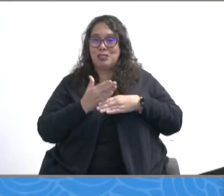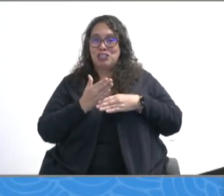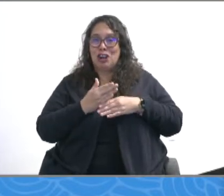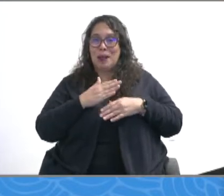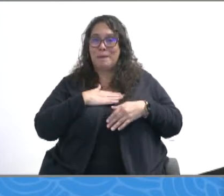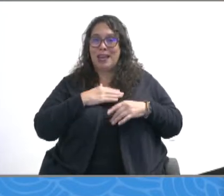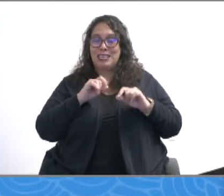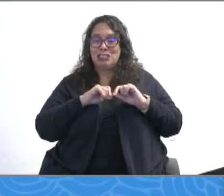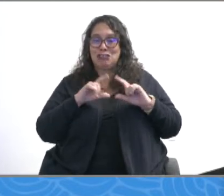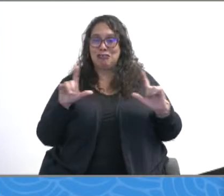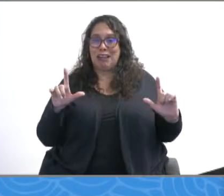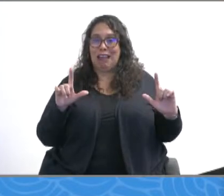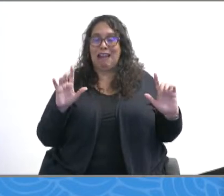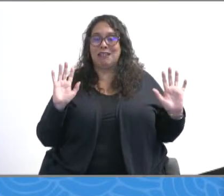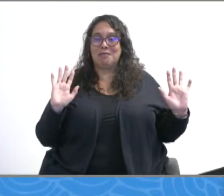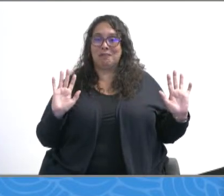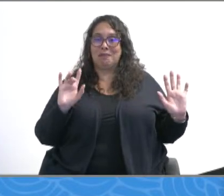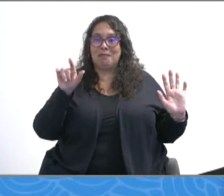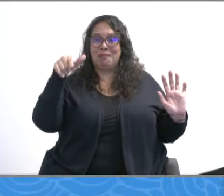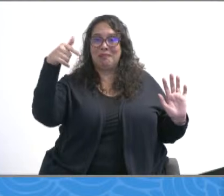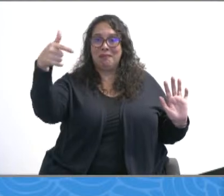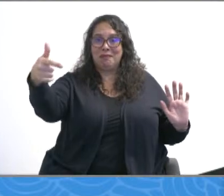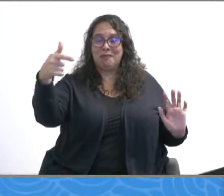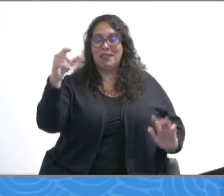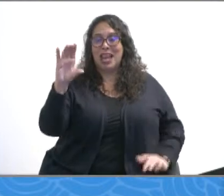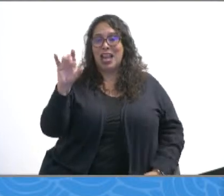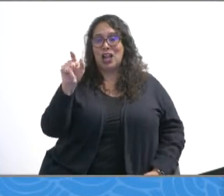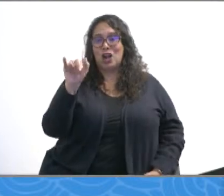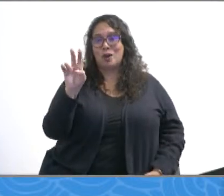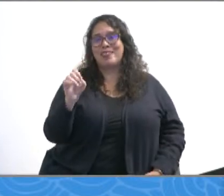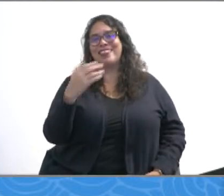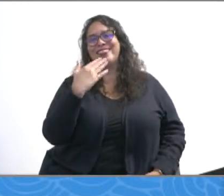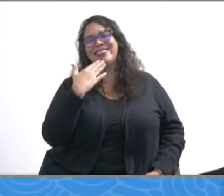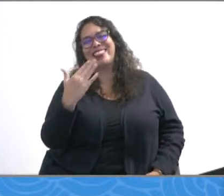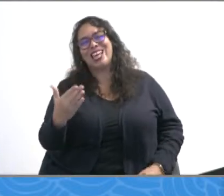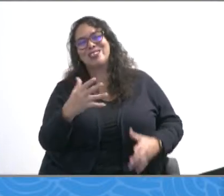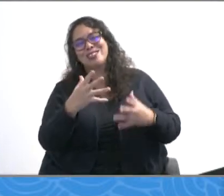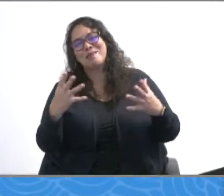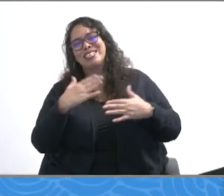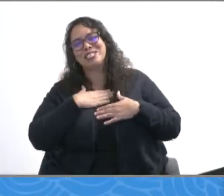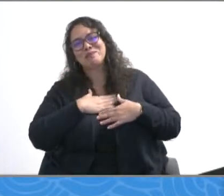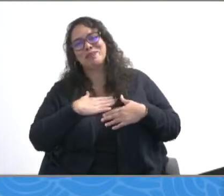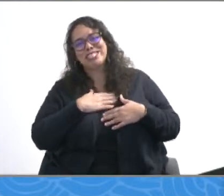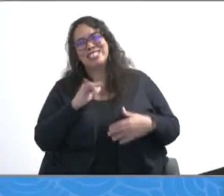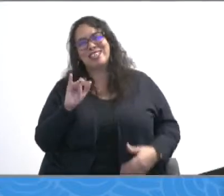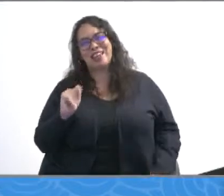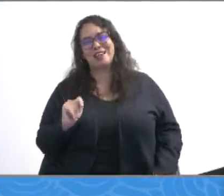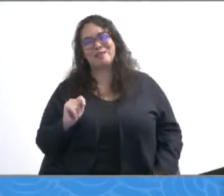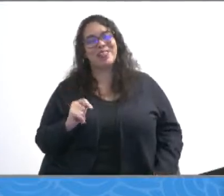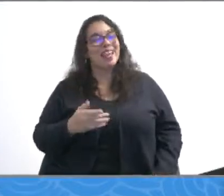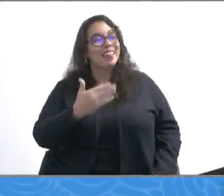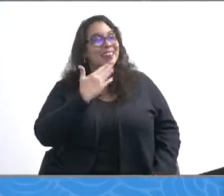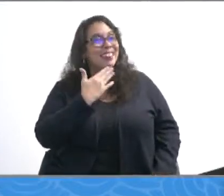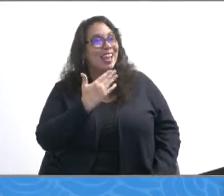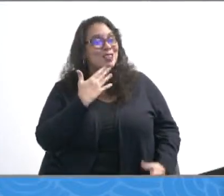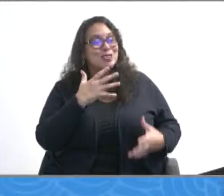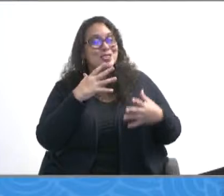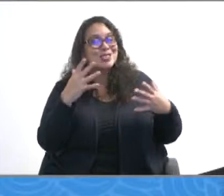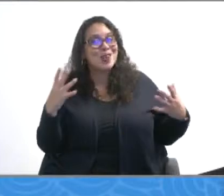and I'll kick it back over to Carmen. Thank you guys very much. Appreciate it. Thank you so much best team.